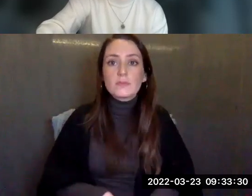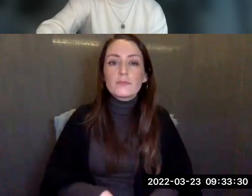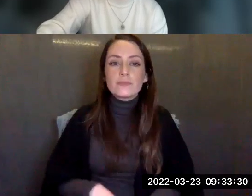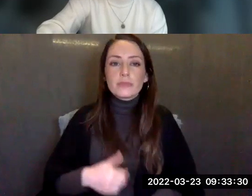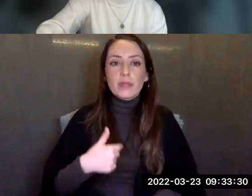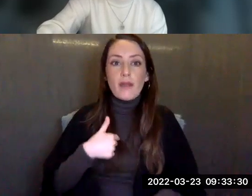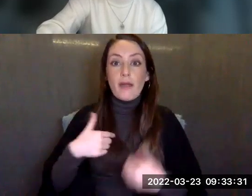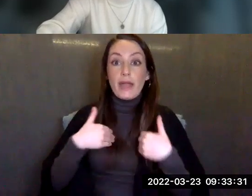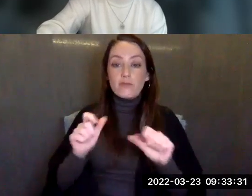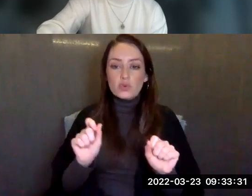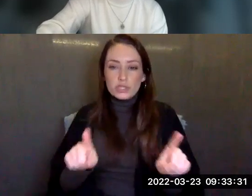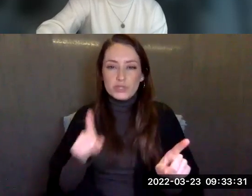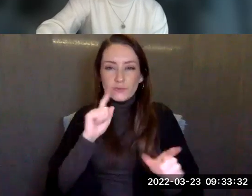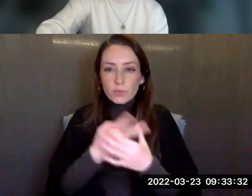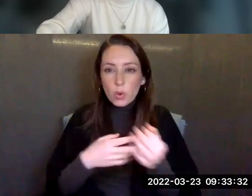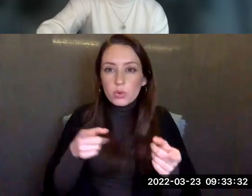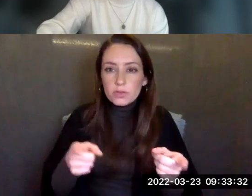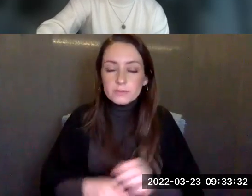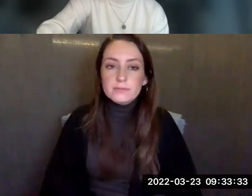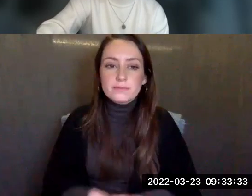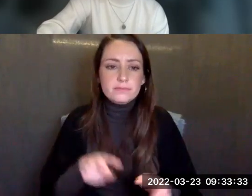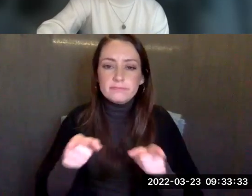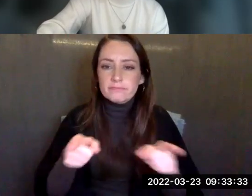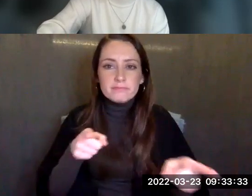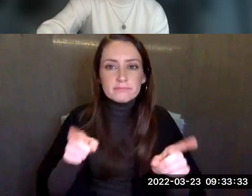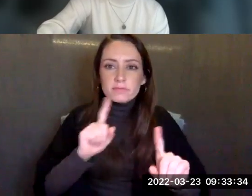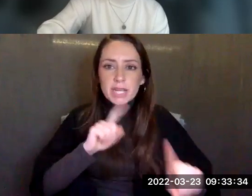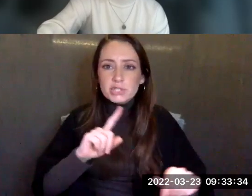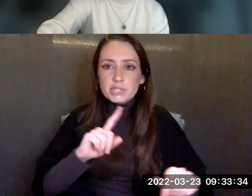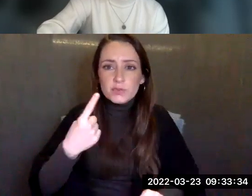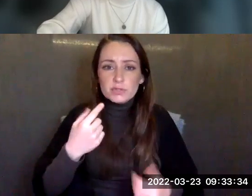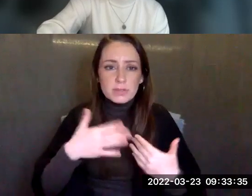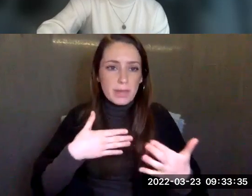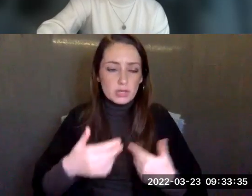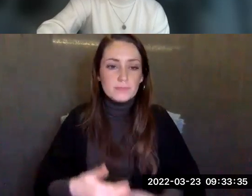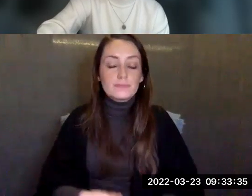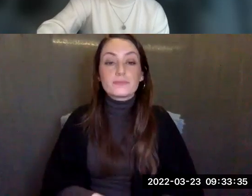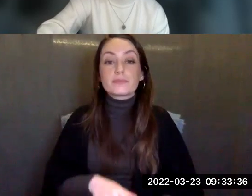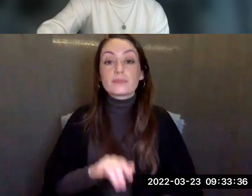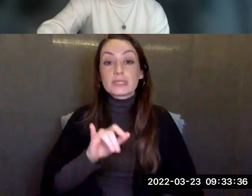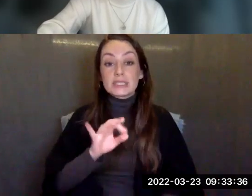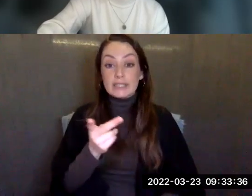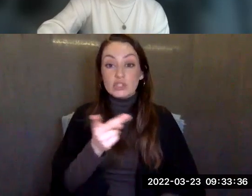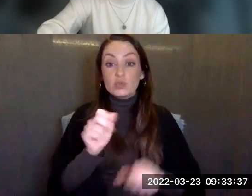a question for both of you. So either one could answer, First 2, you could travel and live in another country.